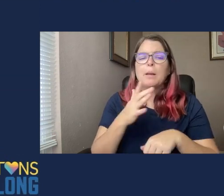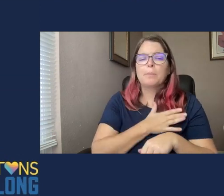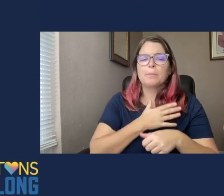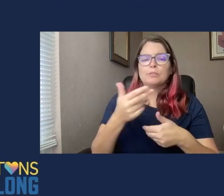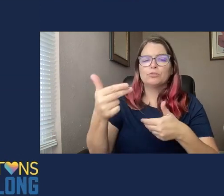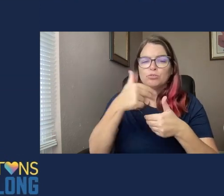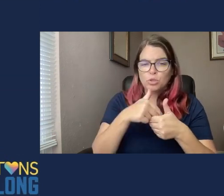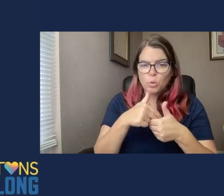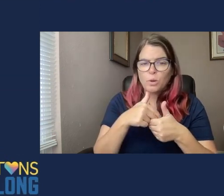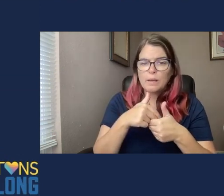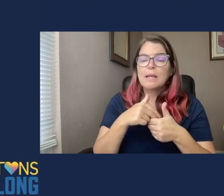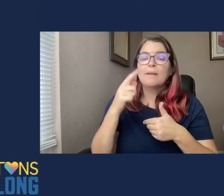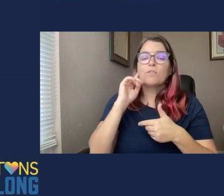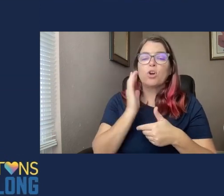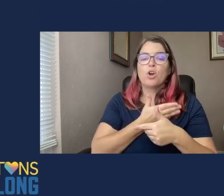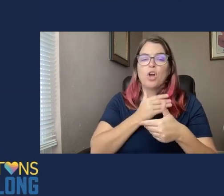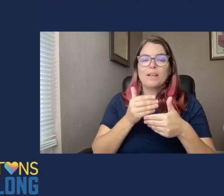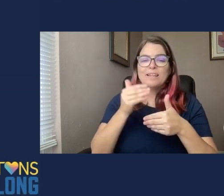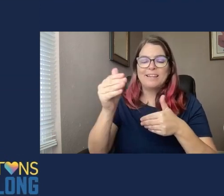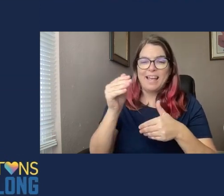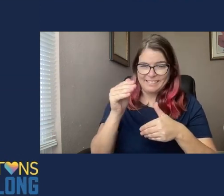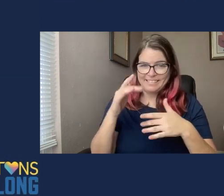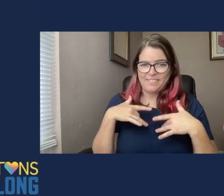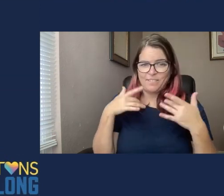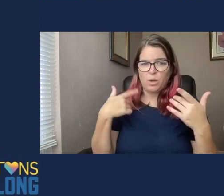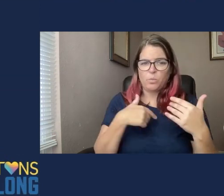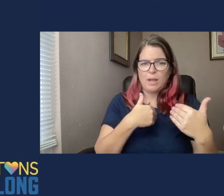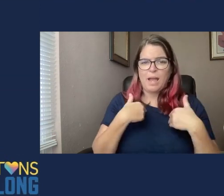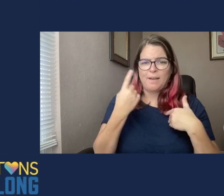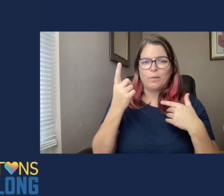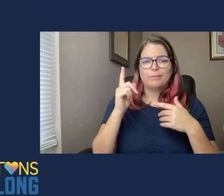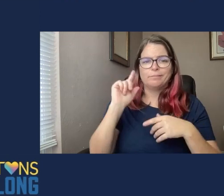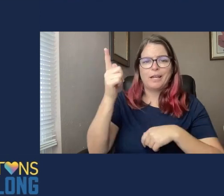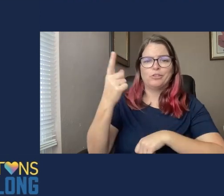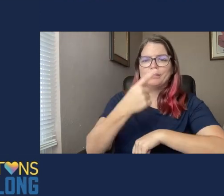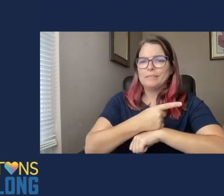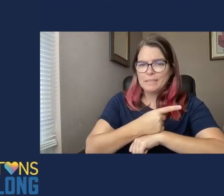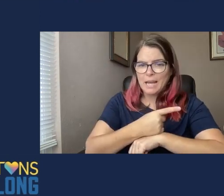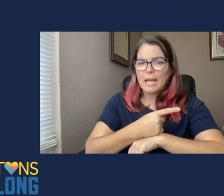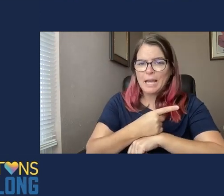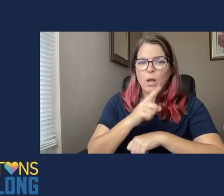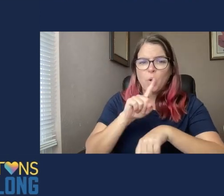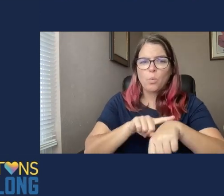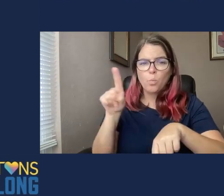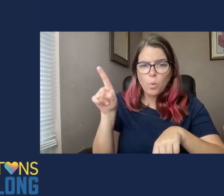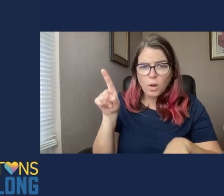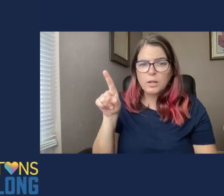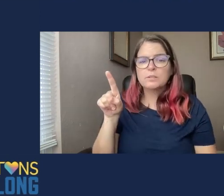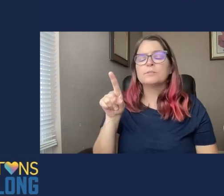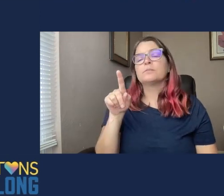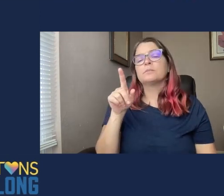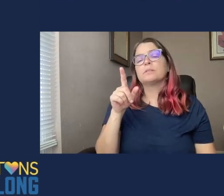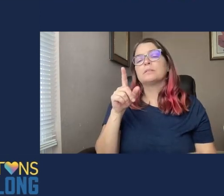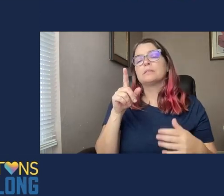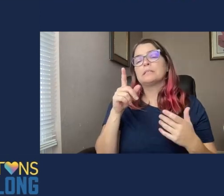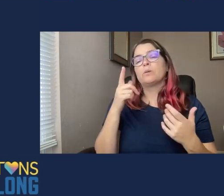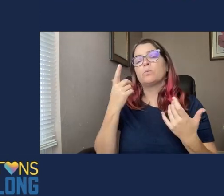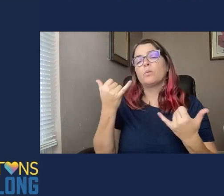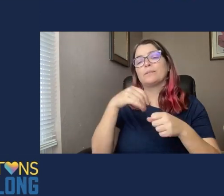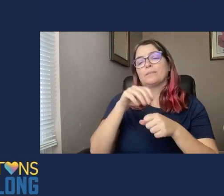that bring together students from different religious backgrounds. It's not just the Abrahamic people. But we need bring in the Hindus and the